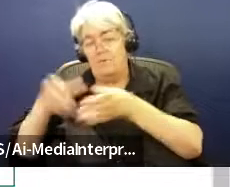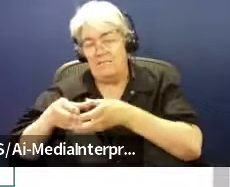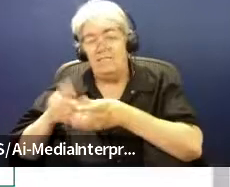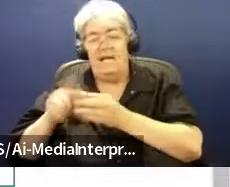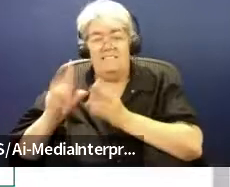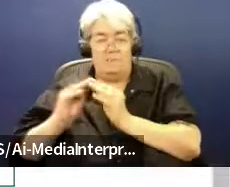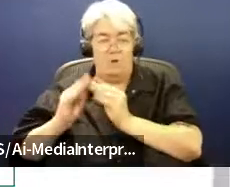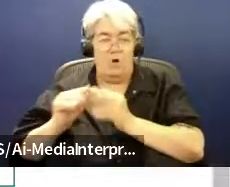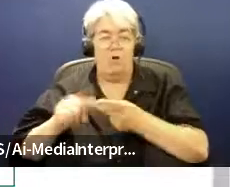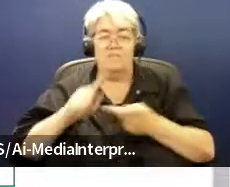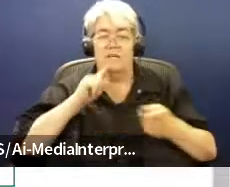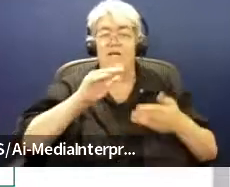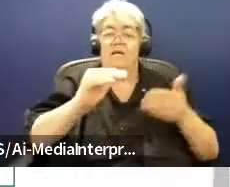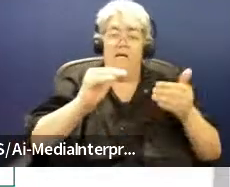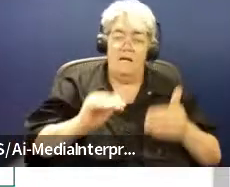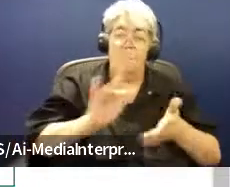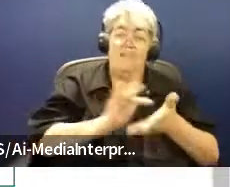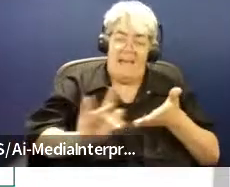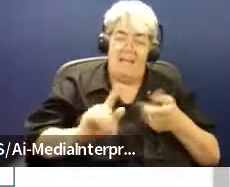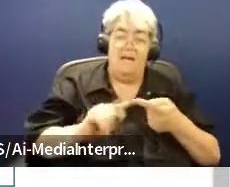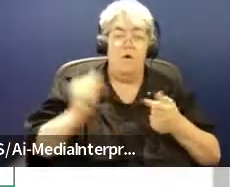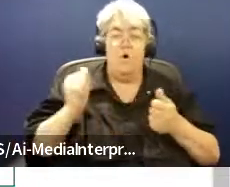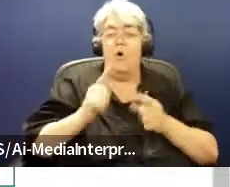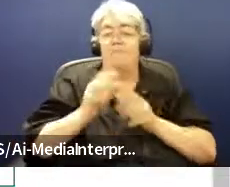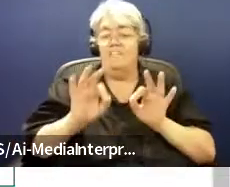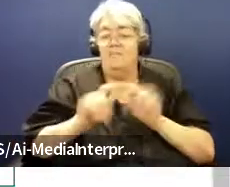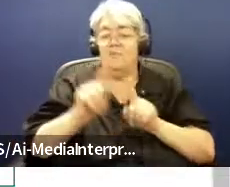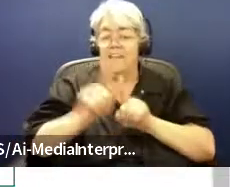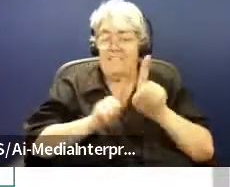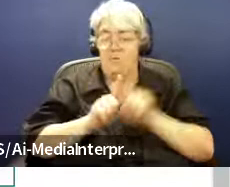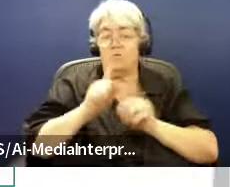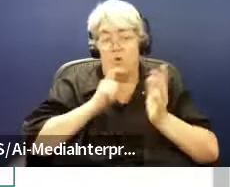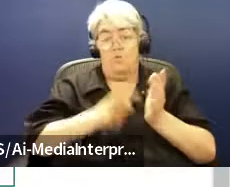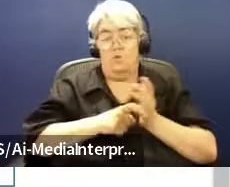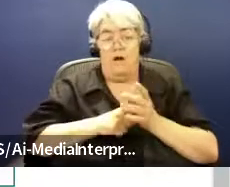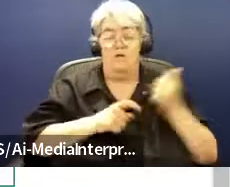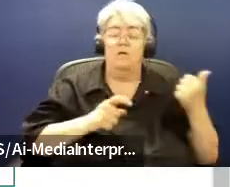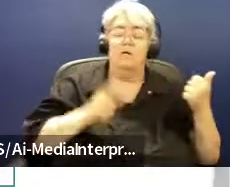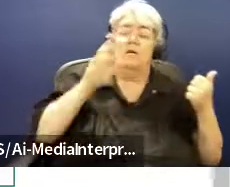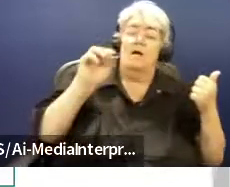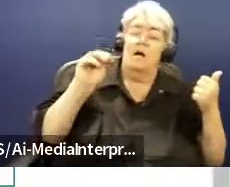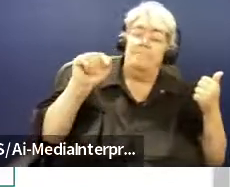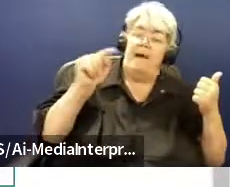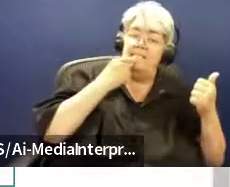Please complete the following form to register to attend one or more of our upcoming accessibility boutiques